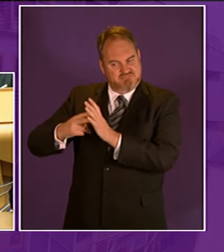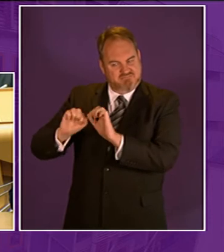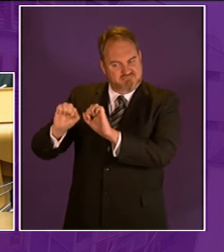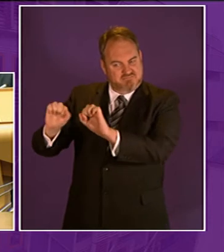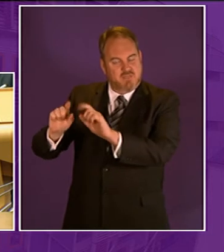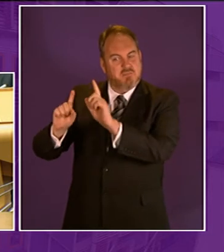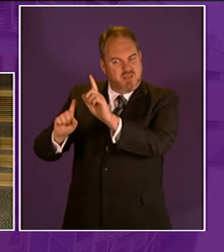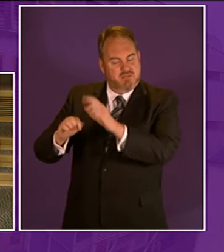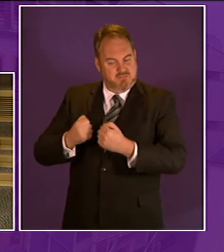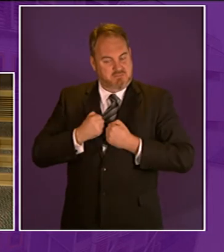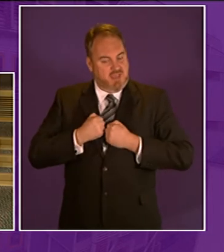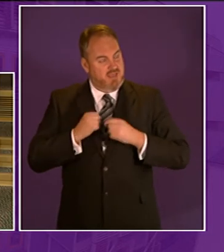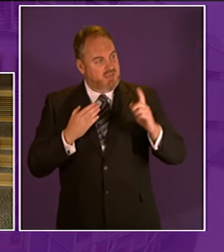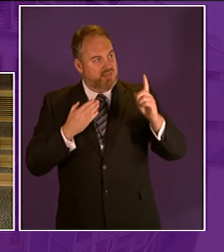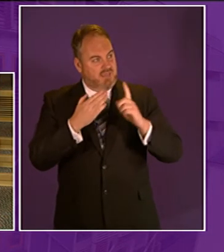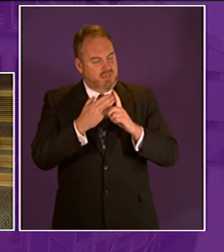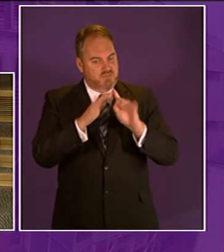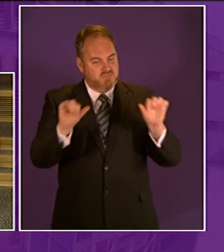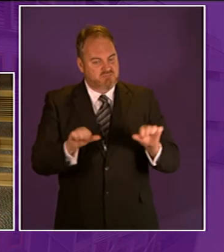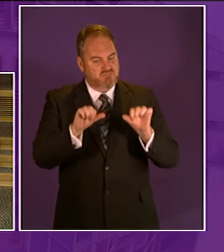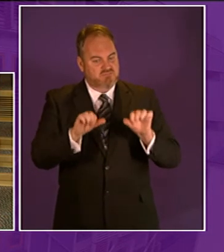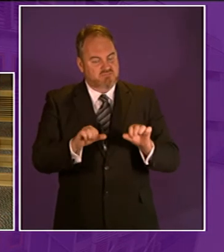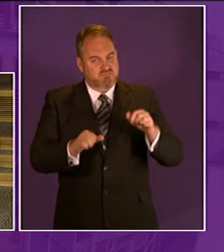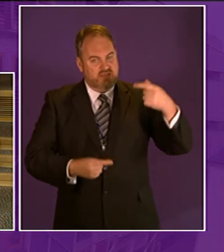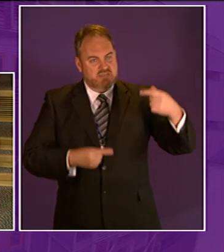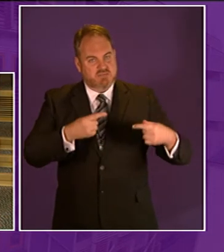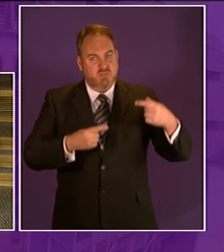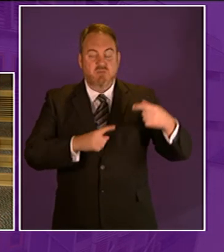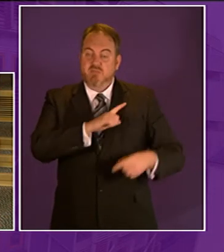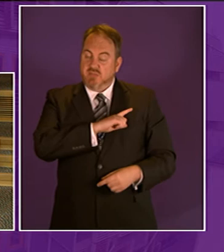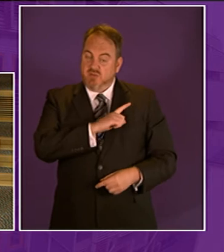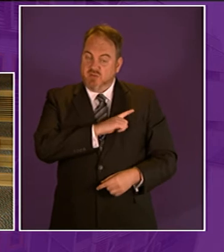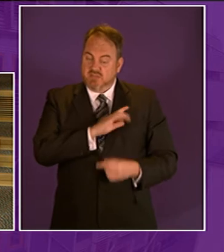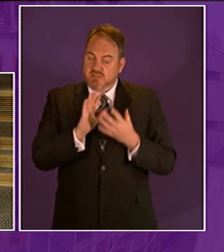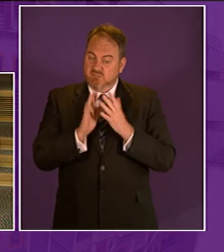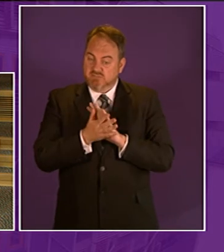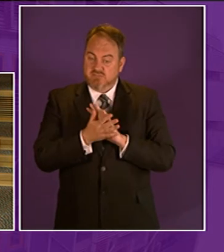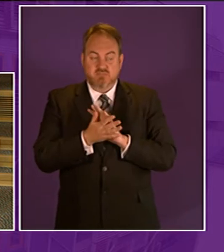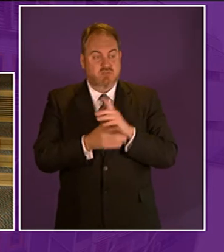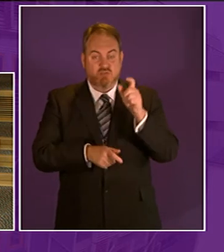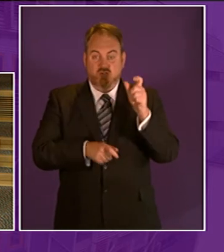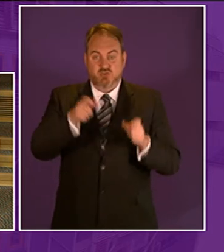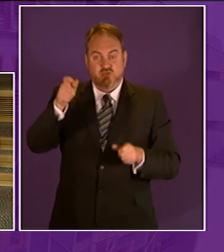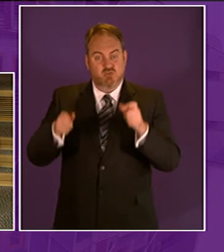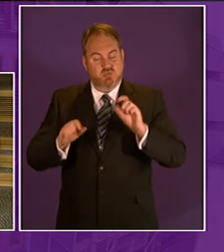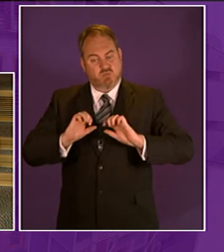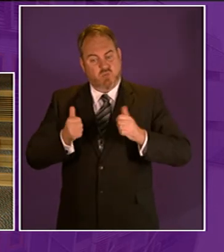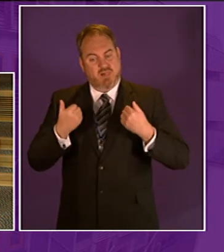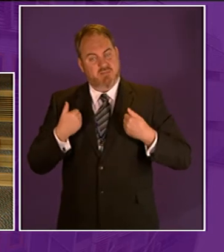to resolve the dispute because of the effect that it is having on students’ wellbeing and prospects.